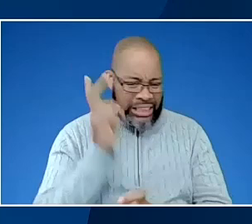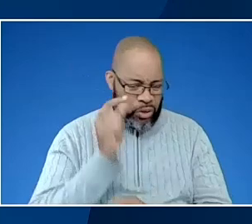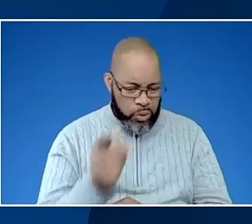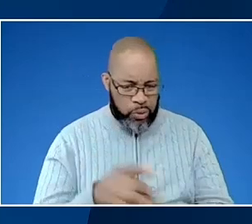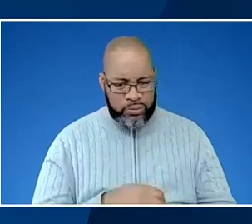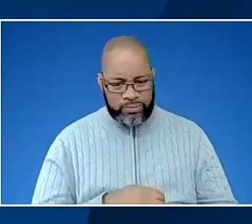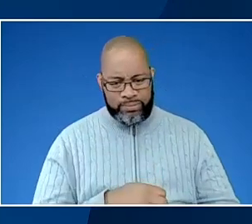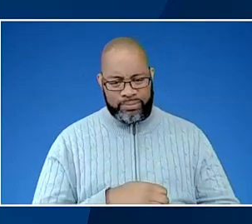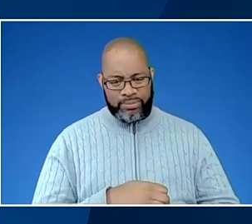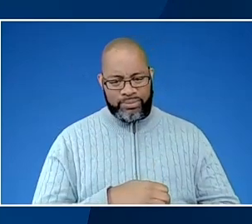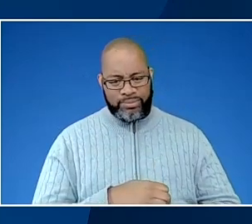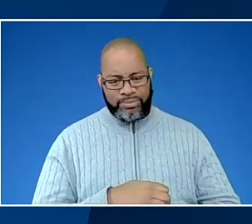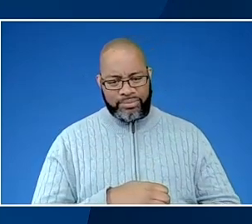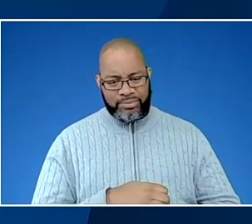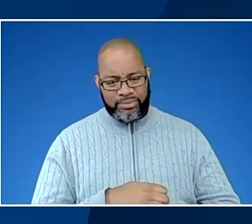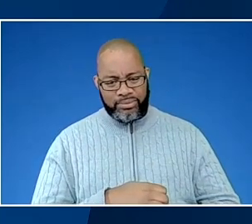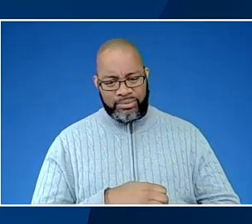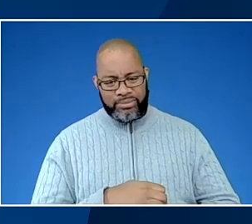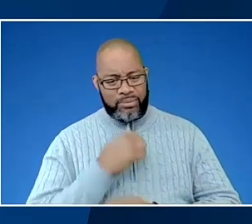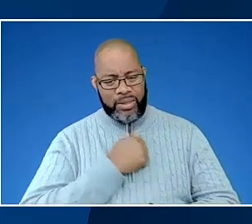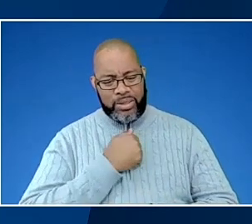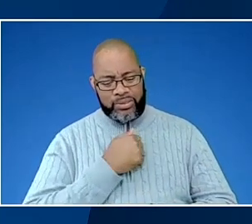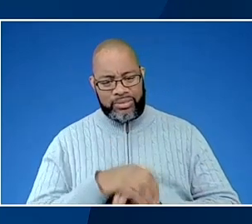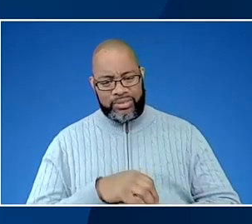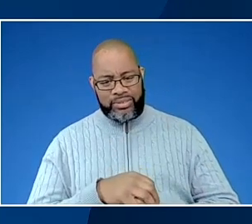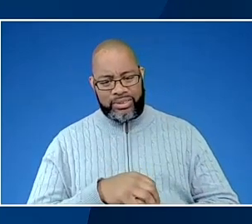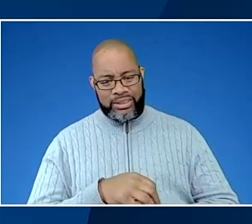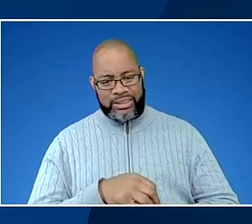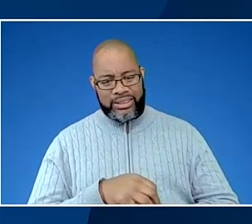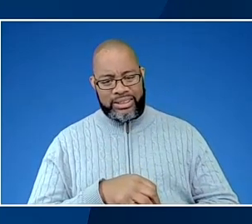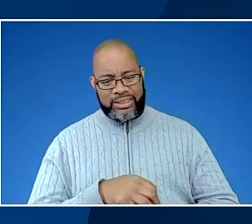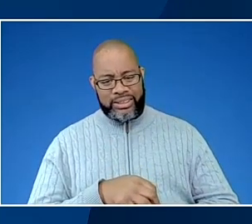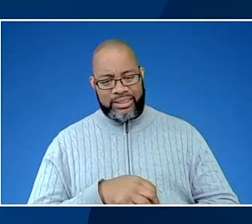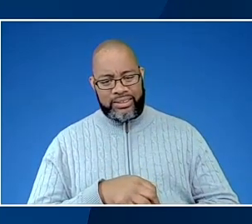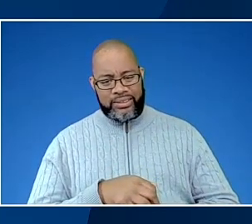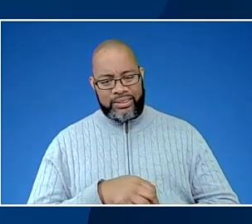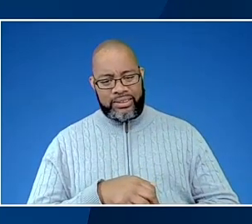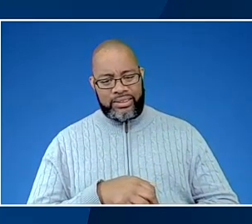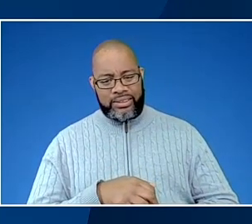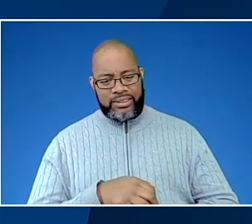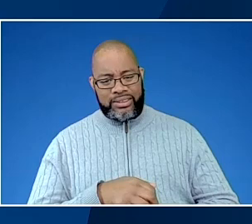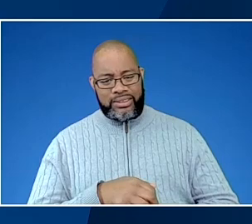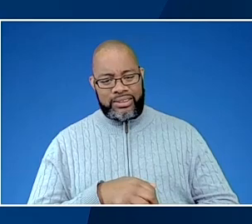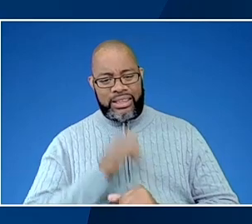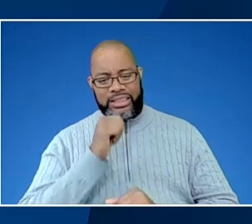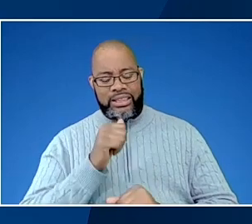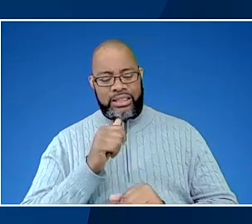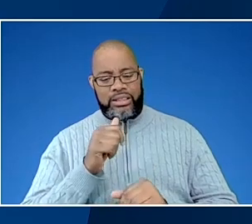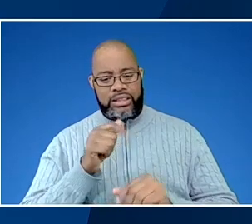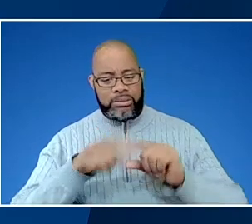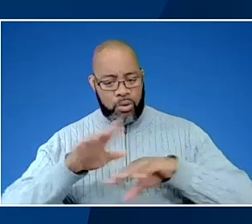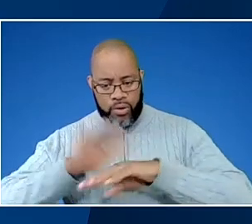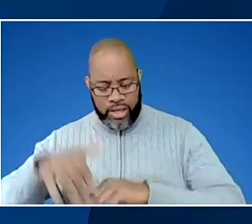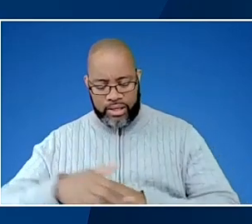Yeah. I'm sorry. it's not hinged upon that. No, it's not hinged upon that. Alright. Understood.